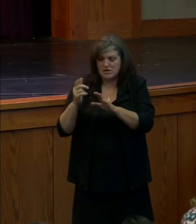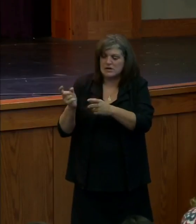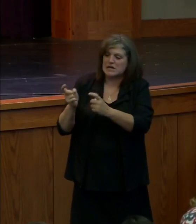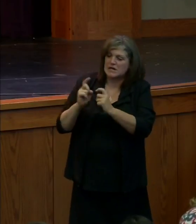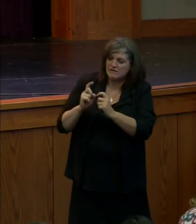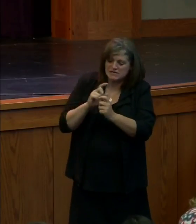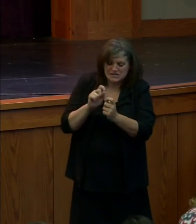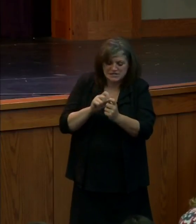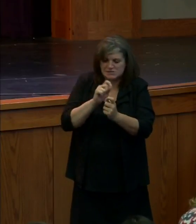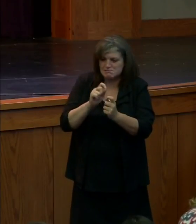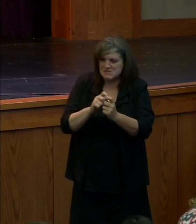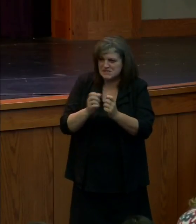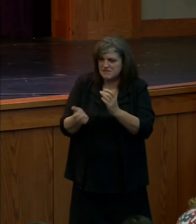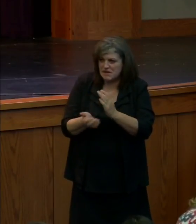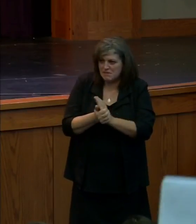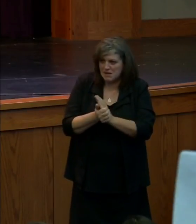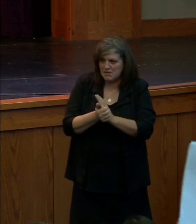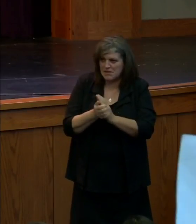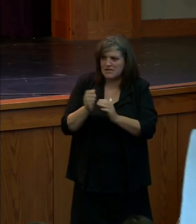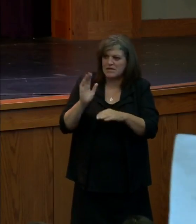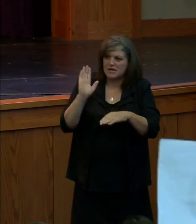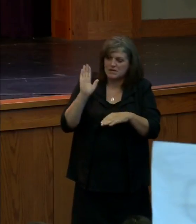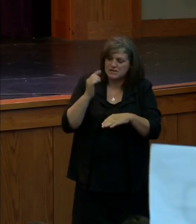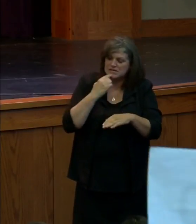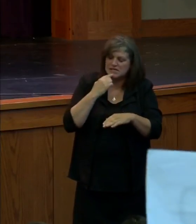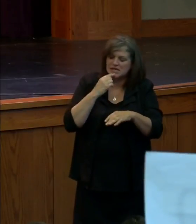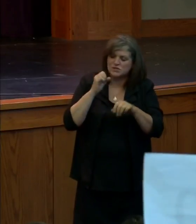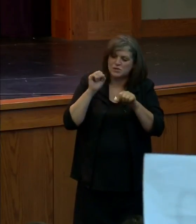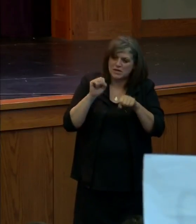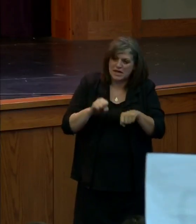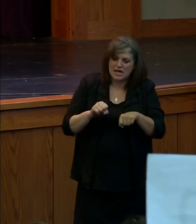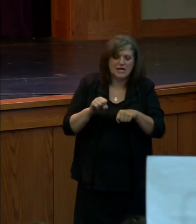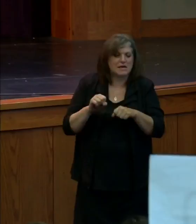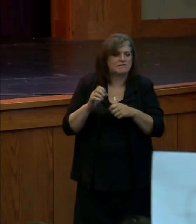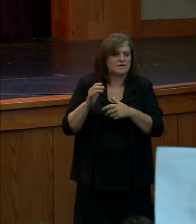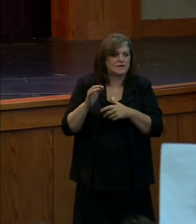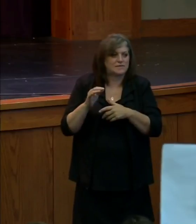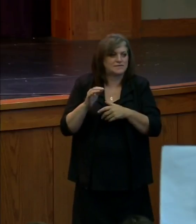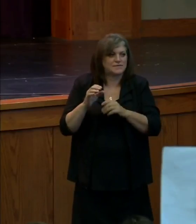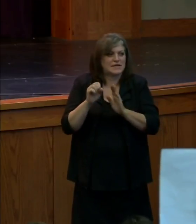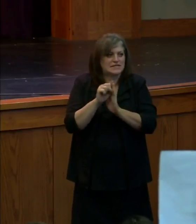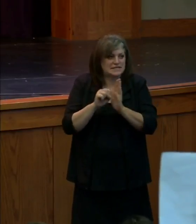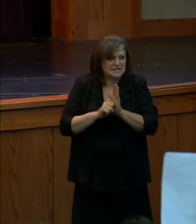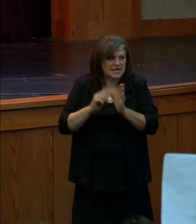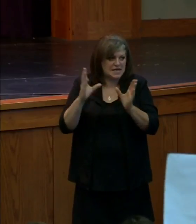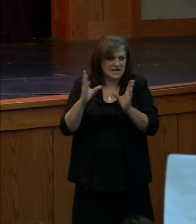SPECIFIC AMENDMENT THAT CALLS FOR A STATE CONVENTION FOUR